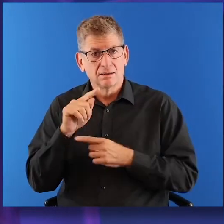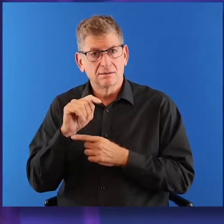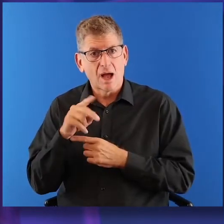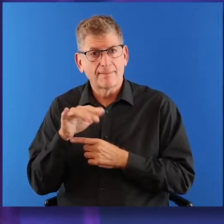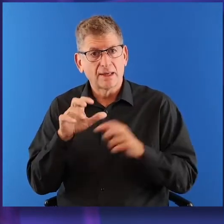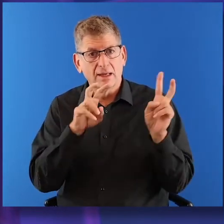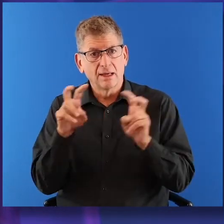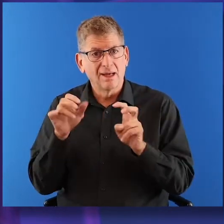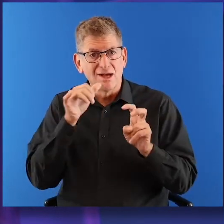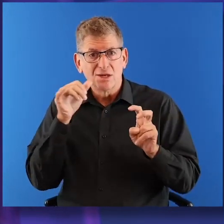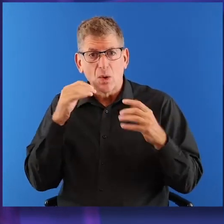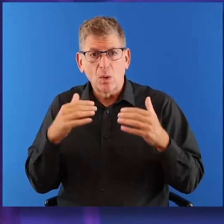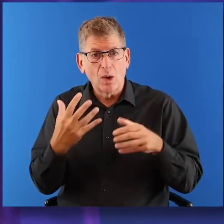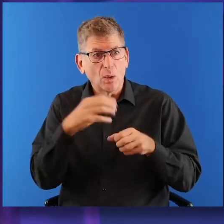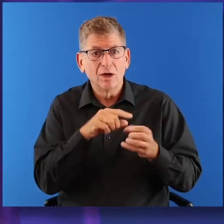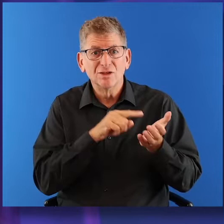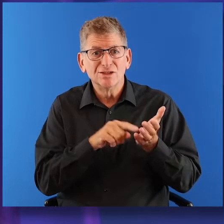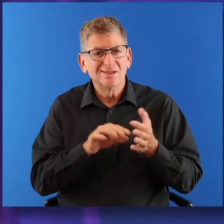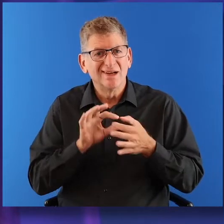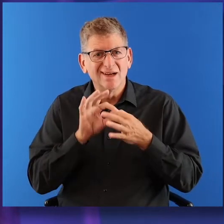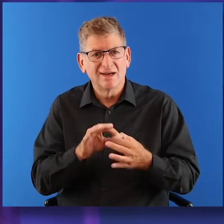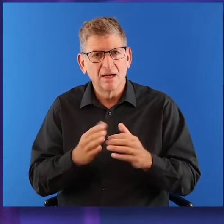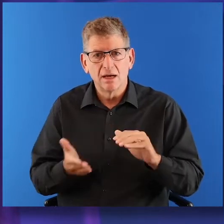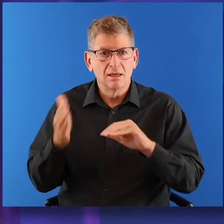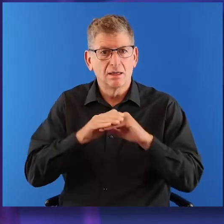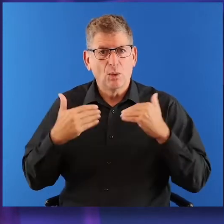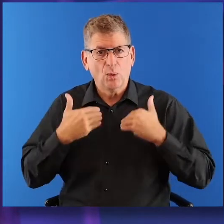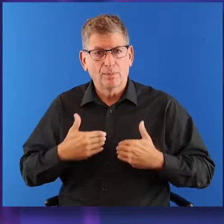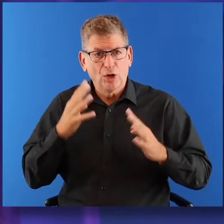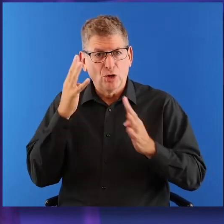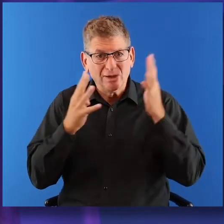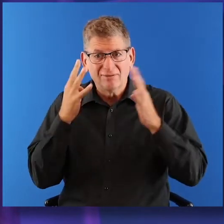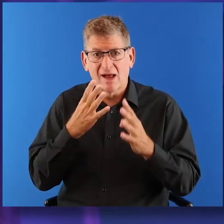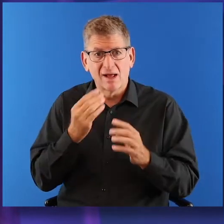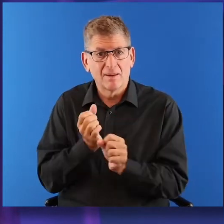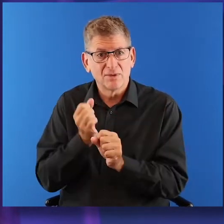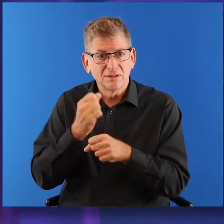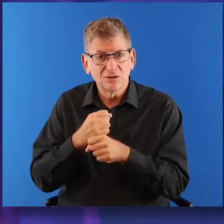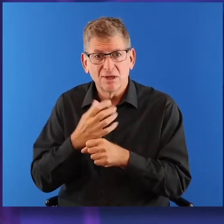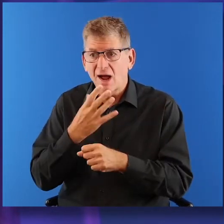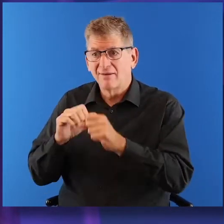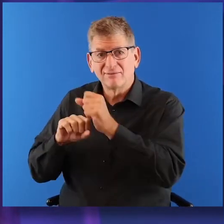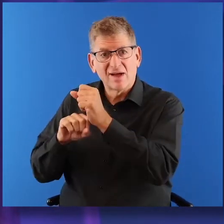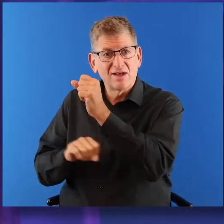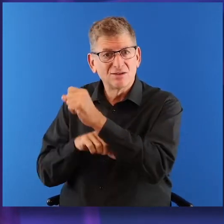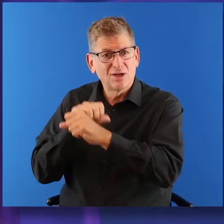amplifying human creativity and productivity and foundational work towards building the future of the Cloud.